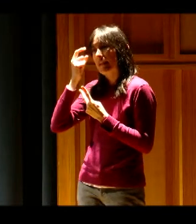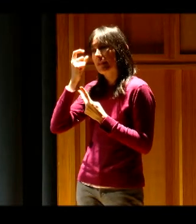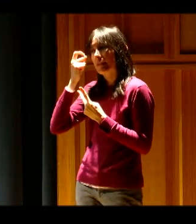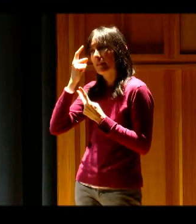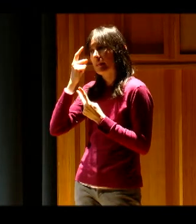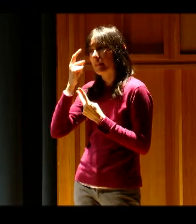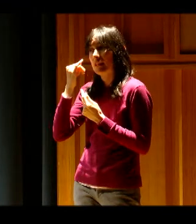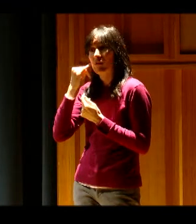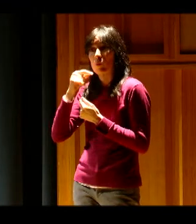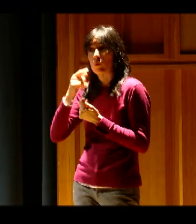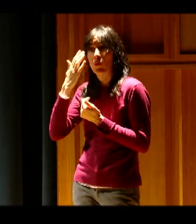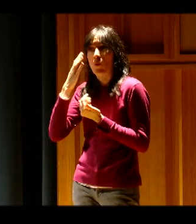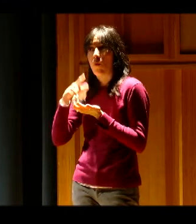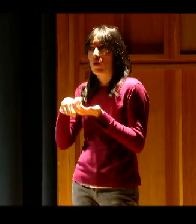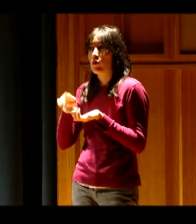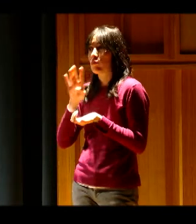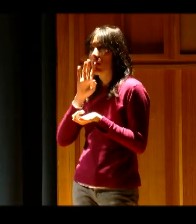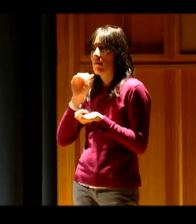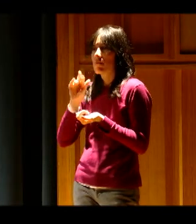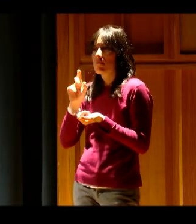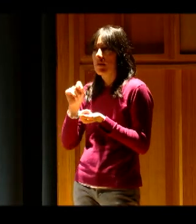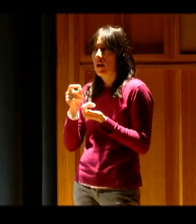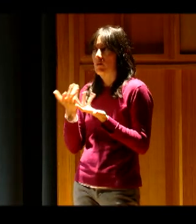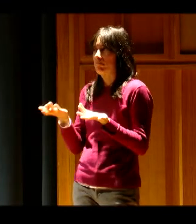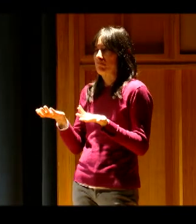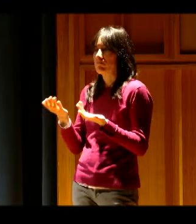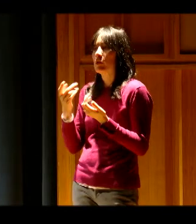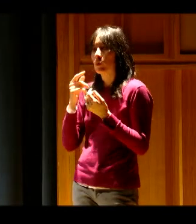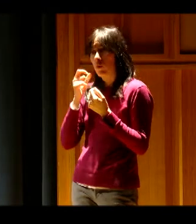So, do you understand your impact areas?